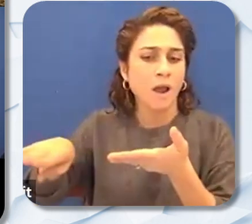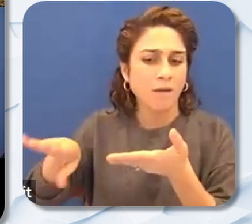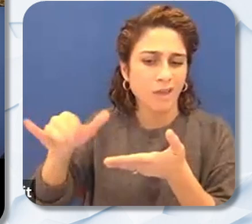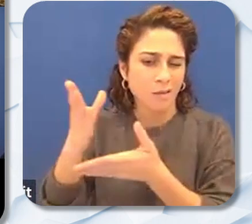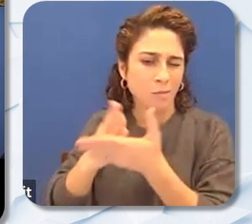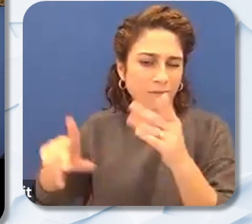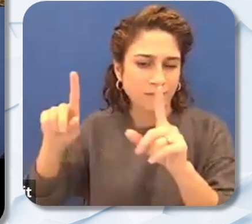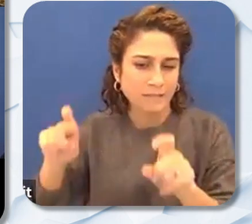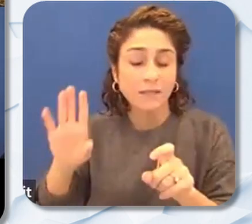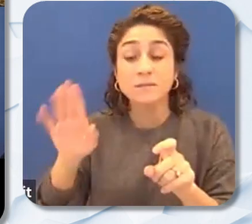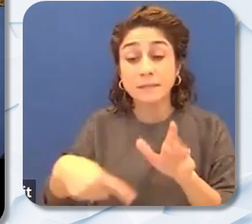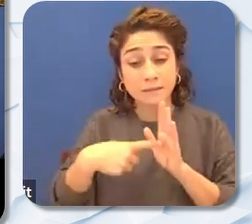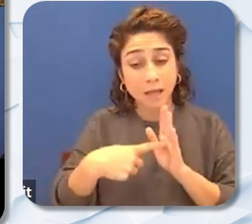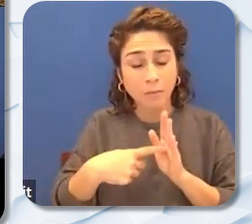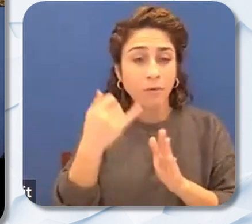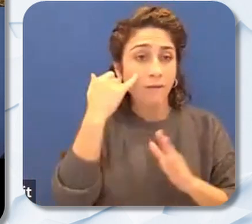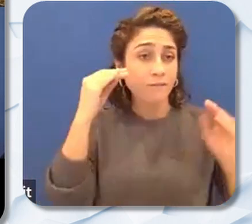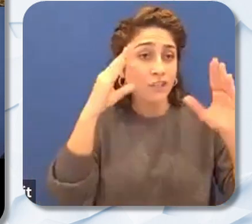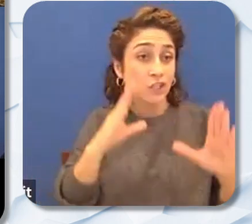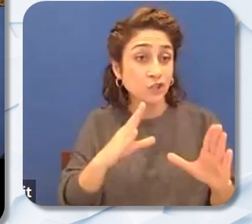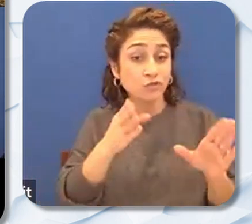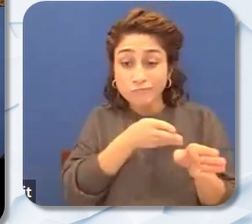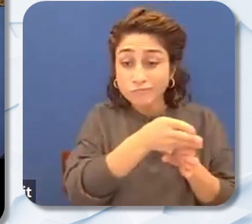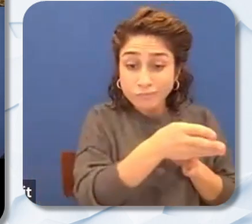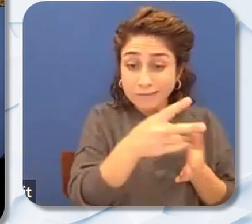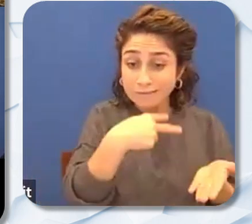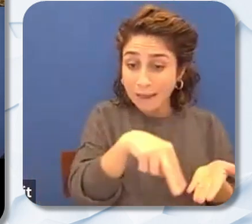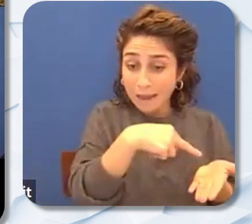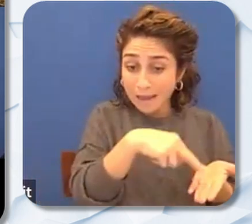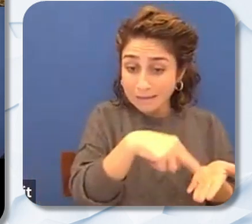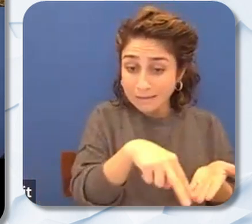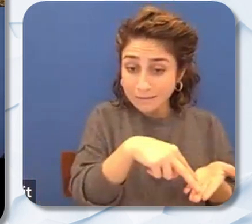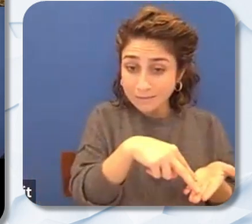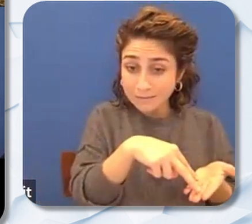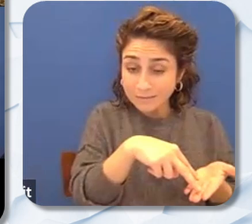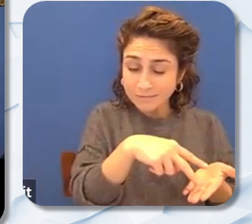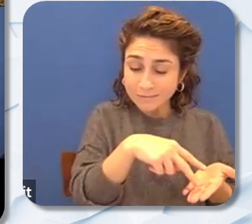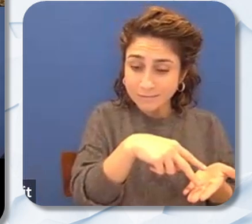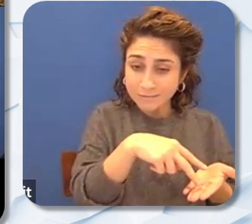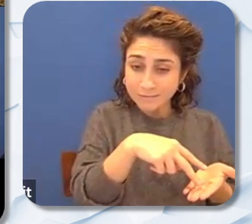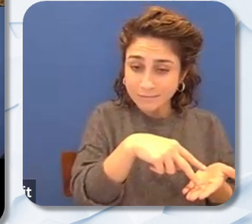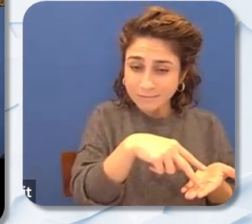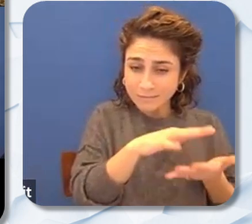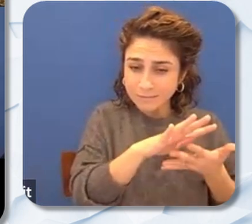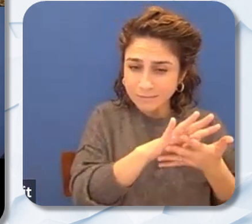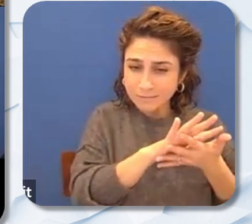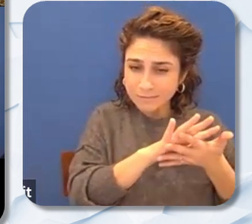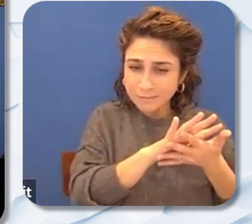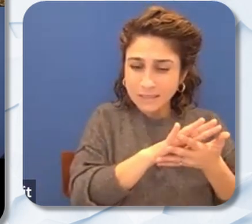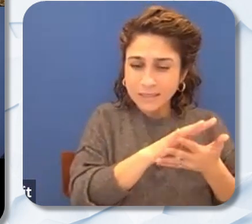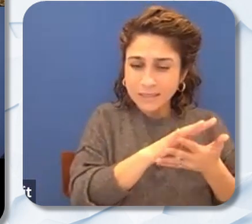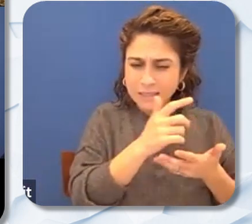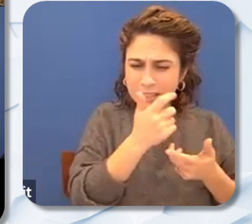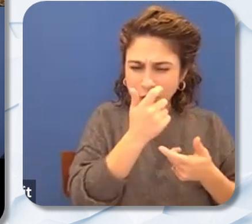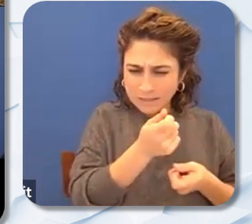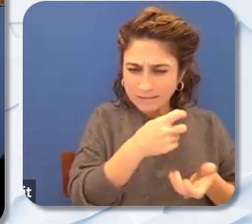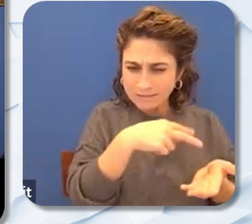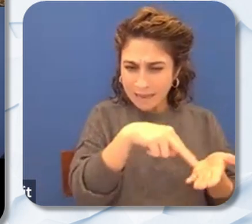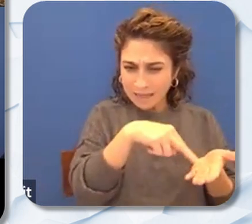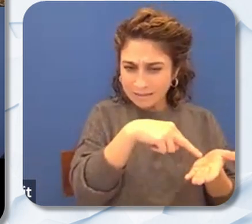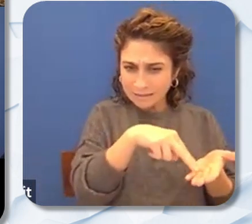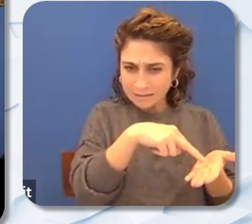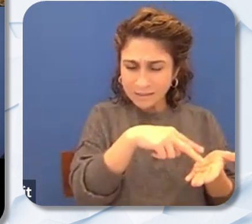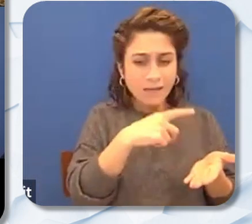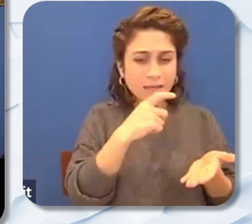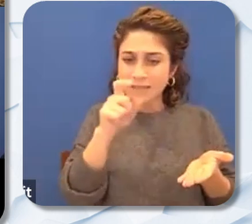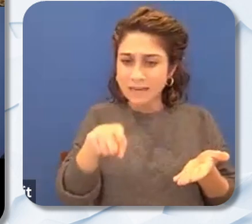majored in dance interesting enough doesn't have to take . But a teacher